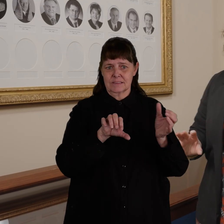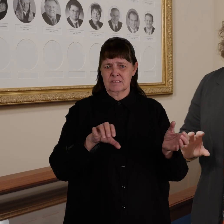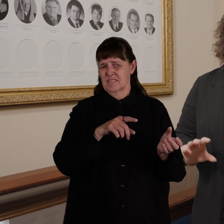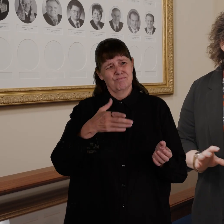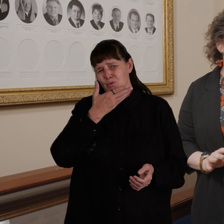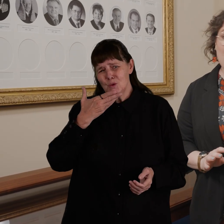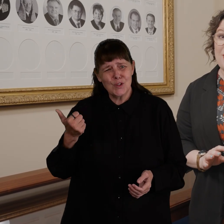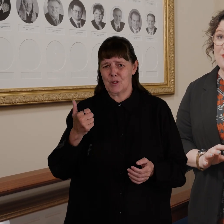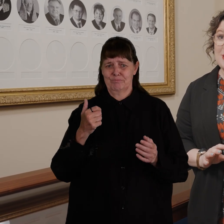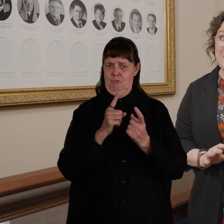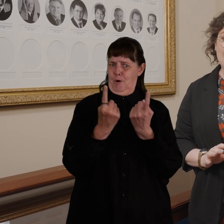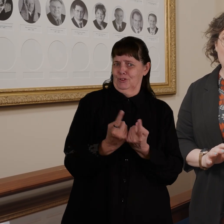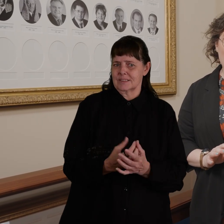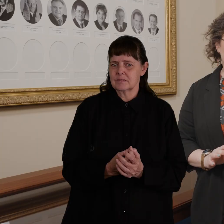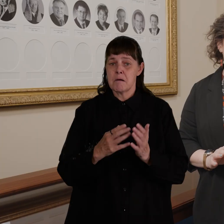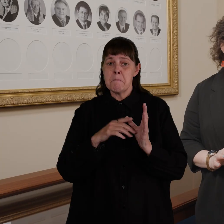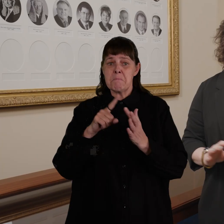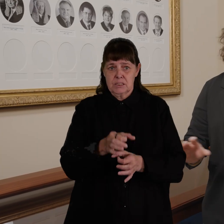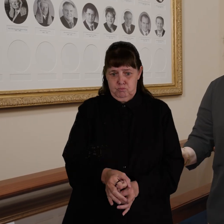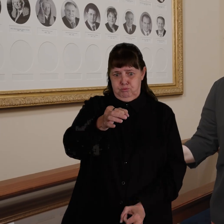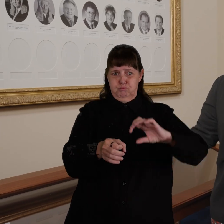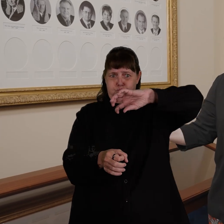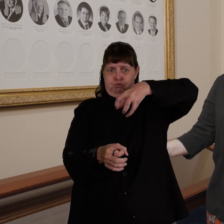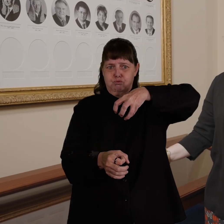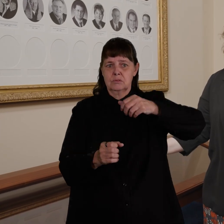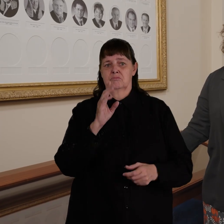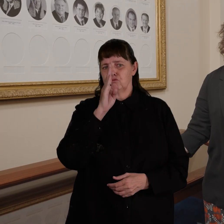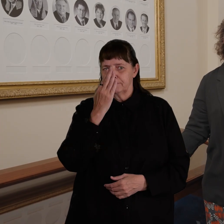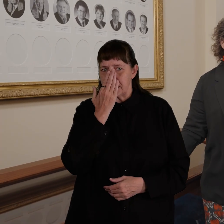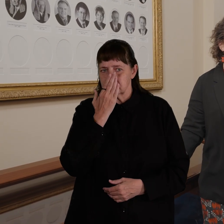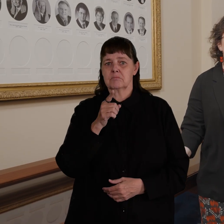sits directly in front of the speaker's office. So the symbol of the speaker is